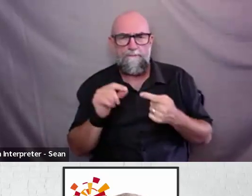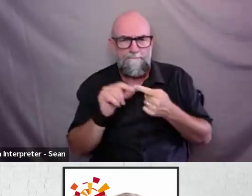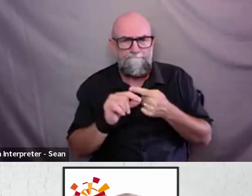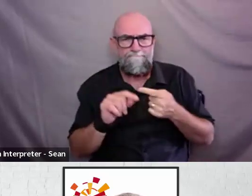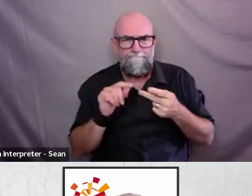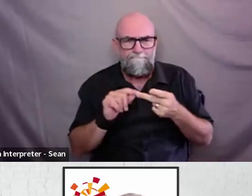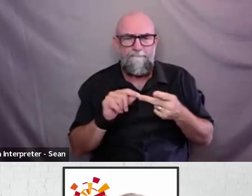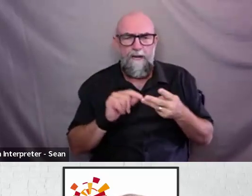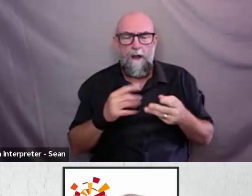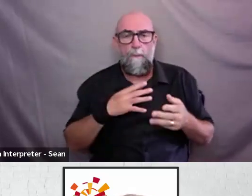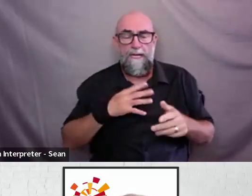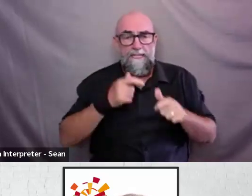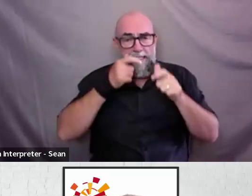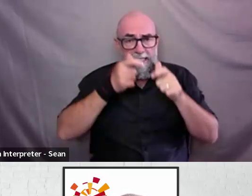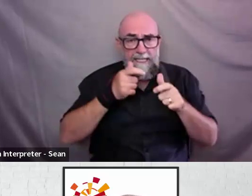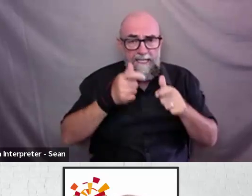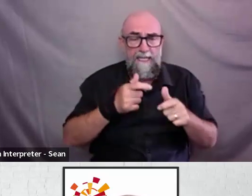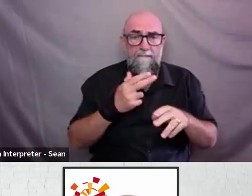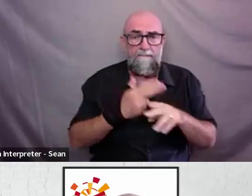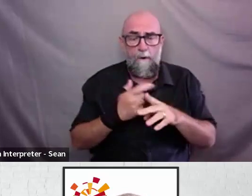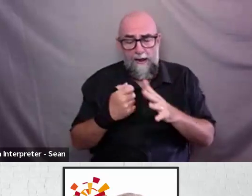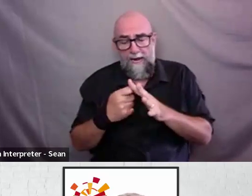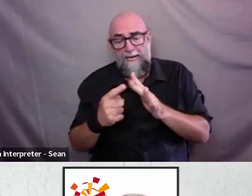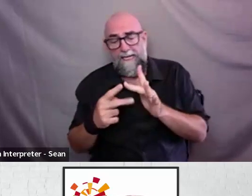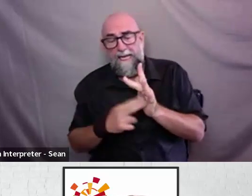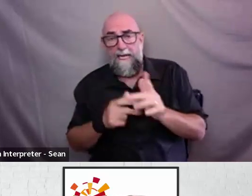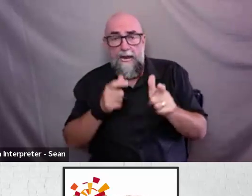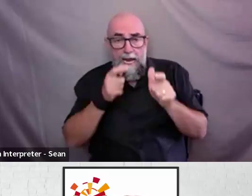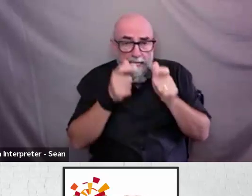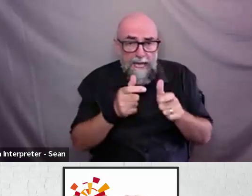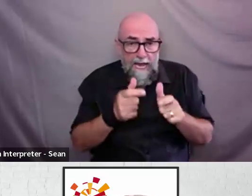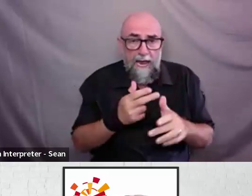James has already mentioned that. And the restoration of song lines, and that